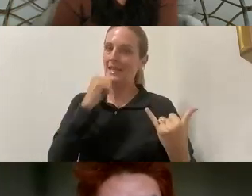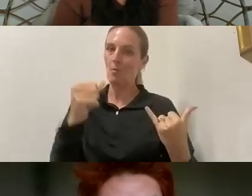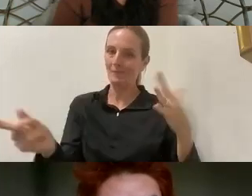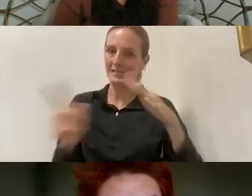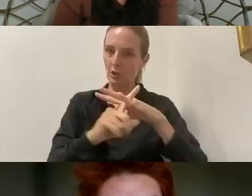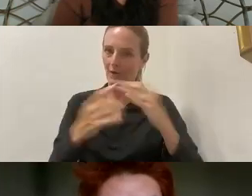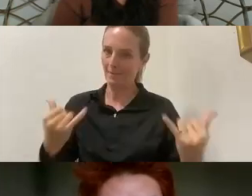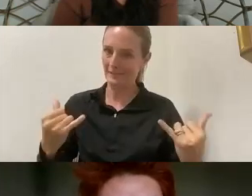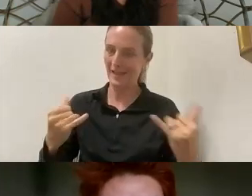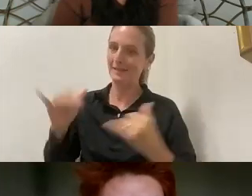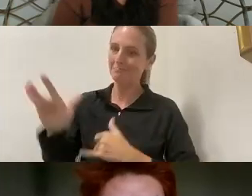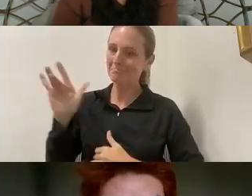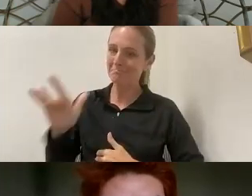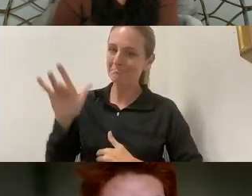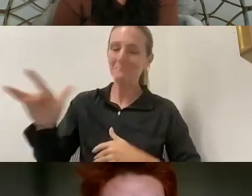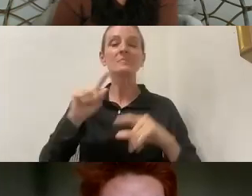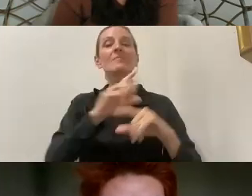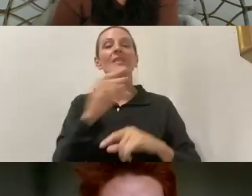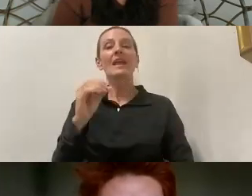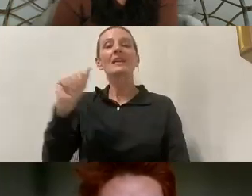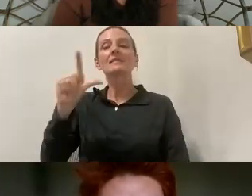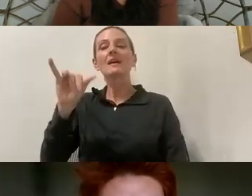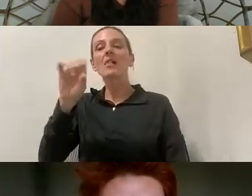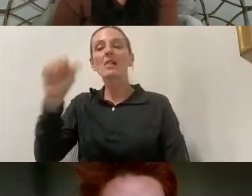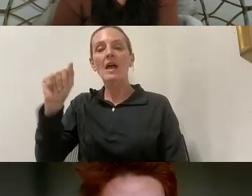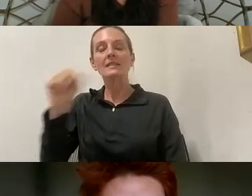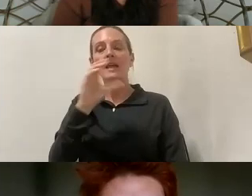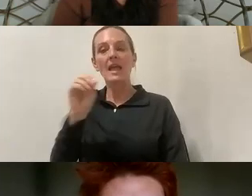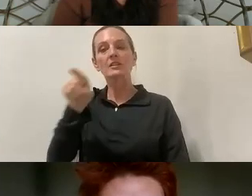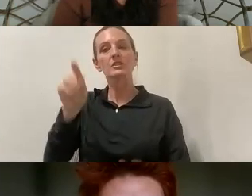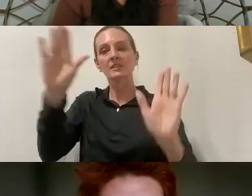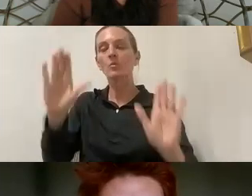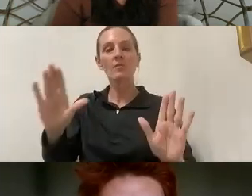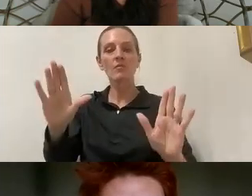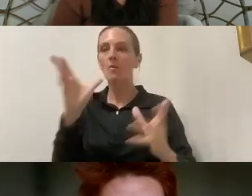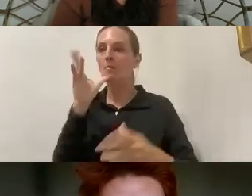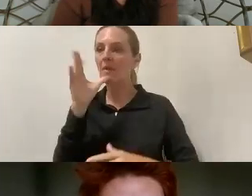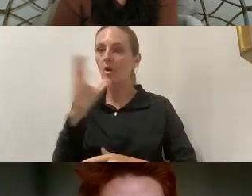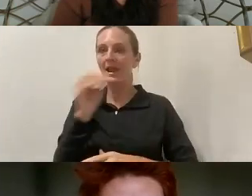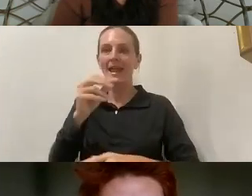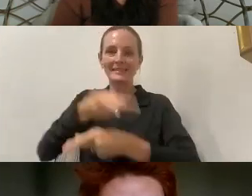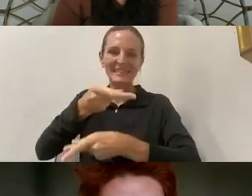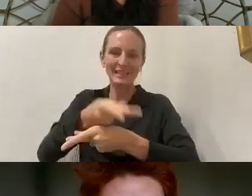And Eliza who is our great mother and is currently dealing with baby Jessie and hopefully she'll be able to make it.